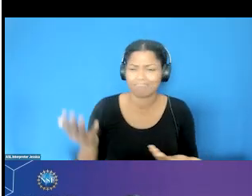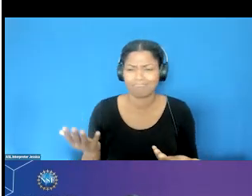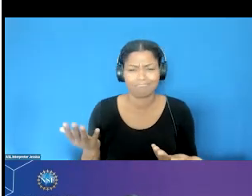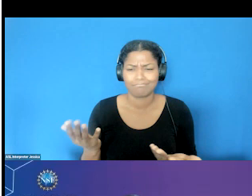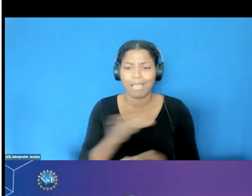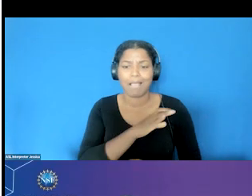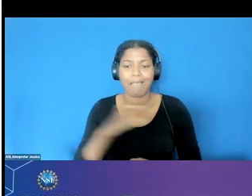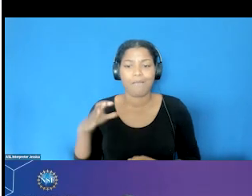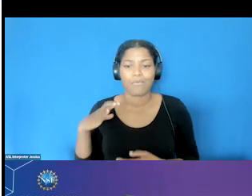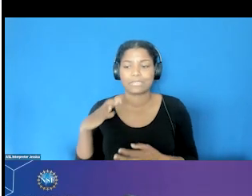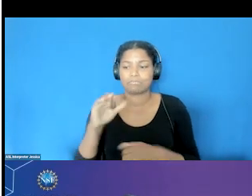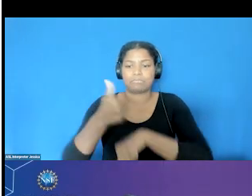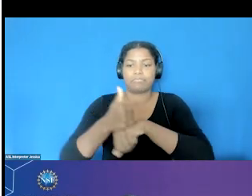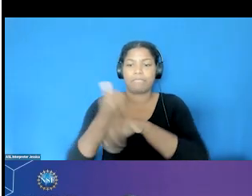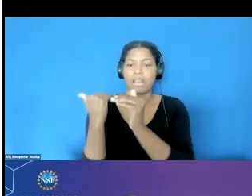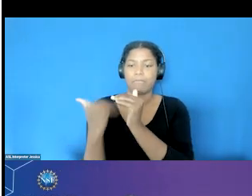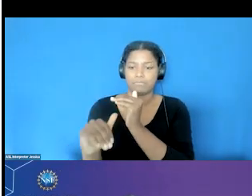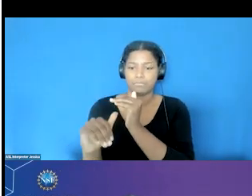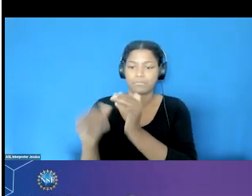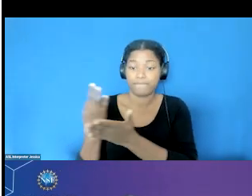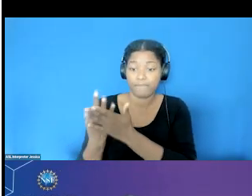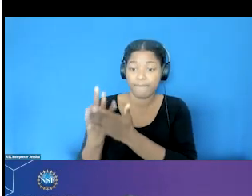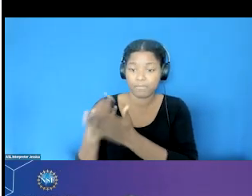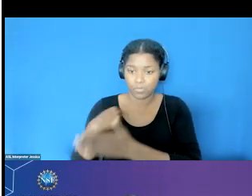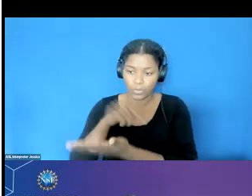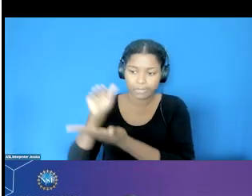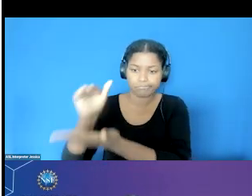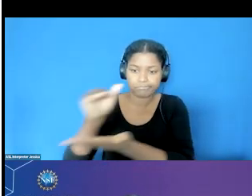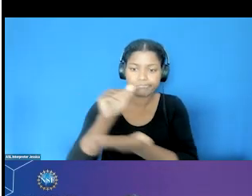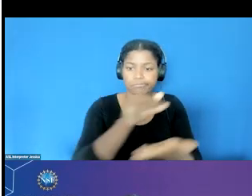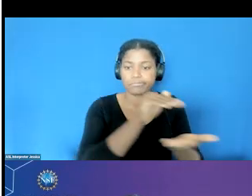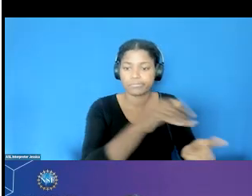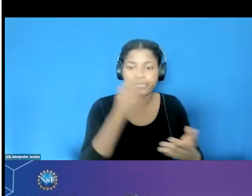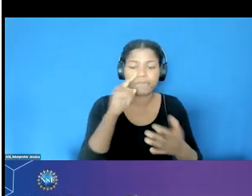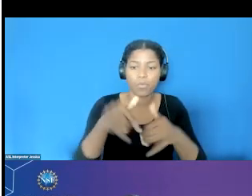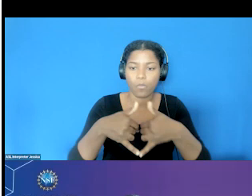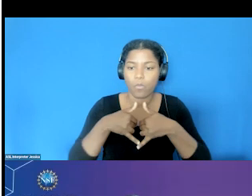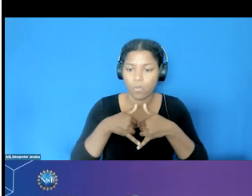Congress has put limitations on the funding that we actually give to awardee organizations.